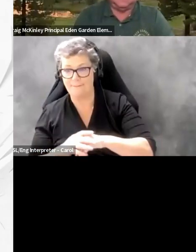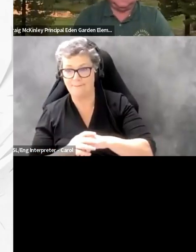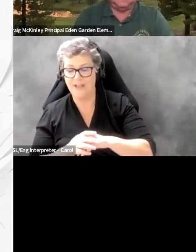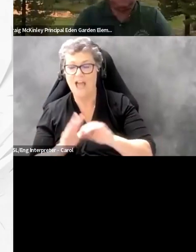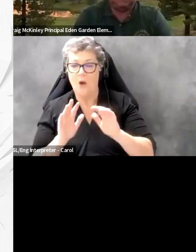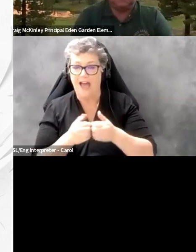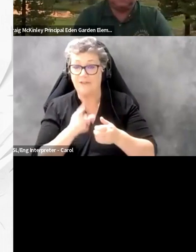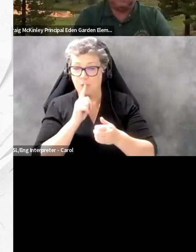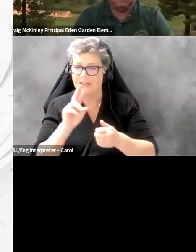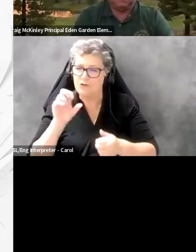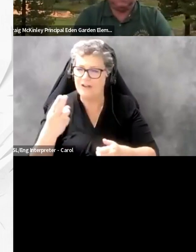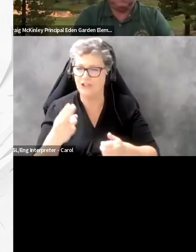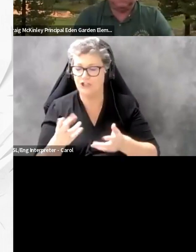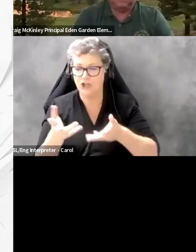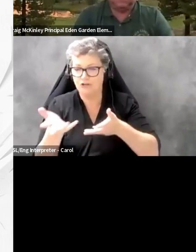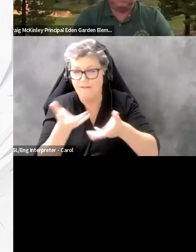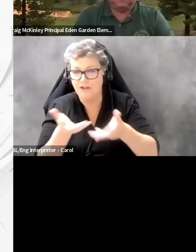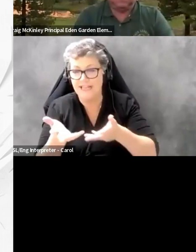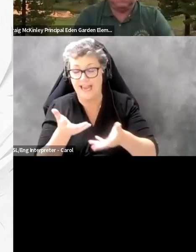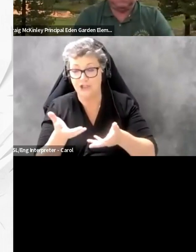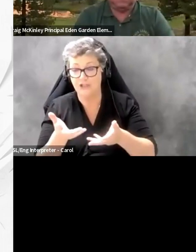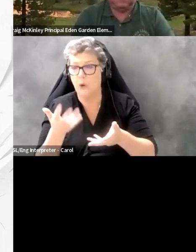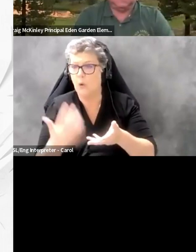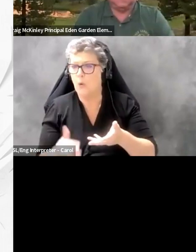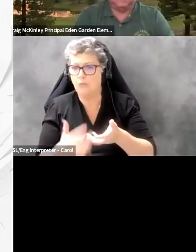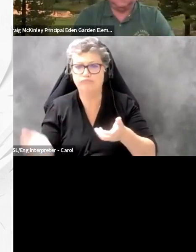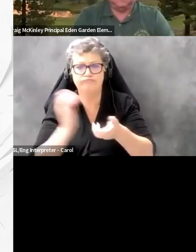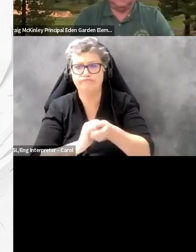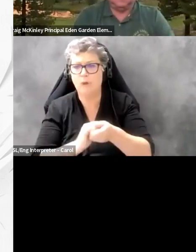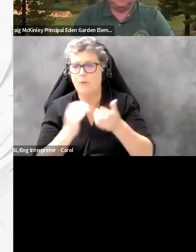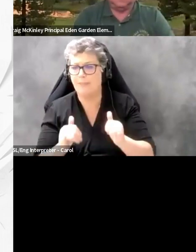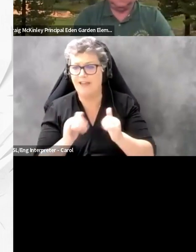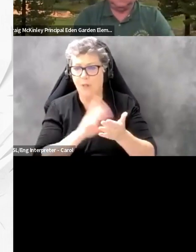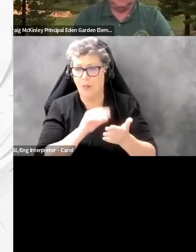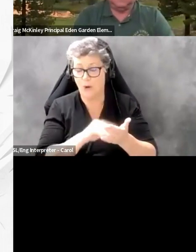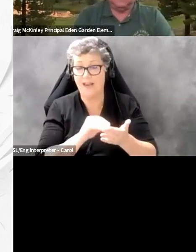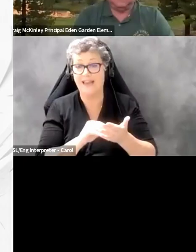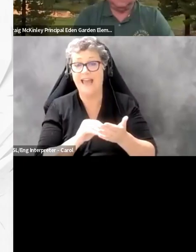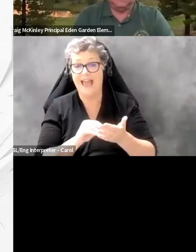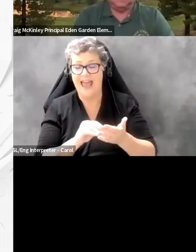really rich conversations goes hand and glove with playful learning. And as another side of this you